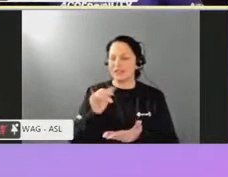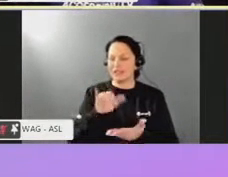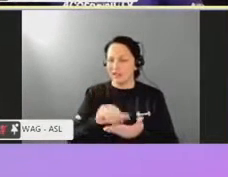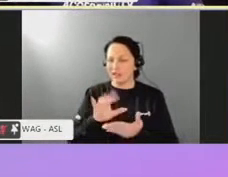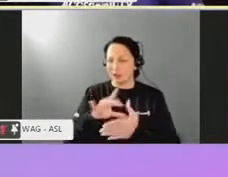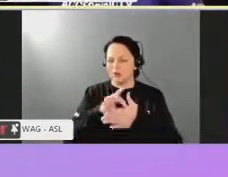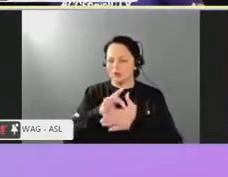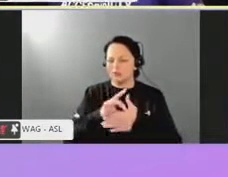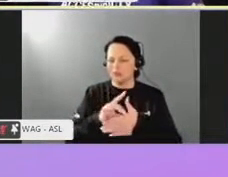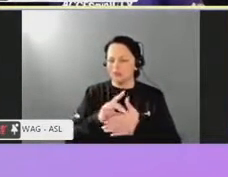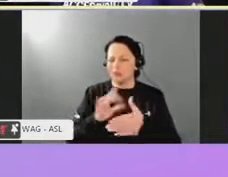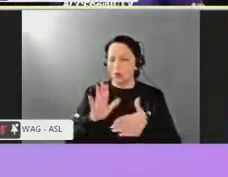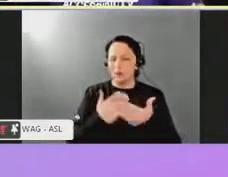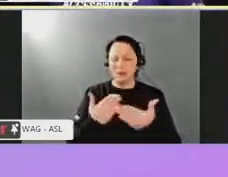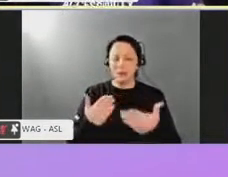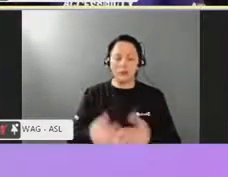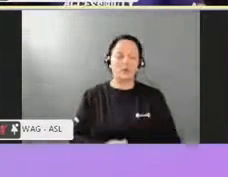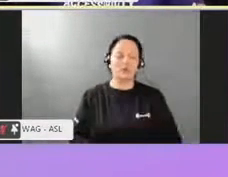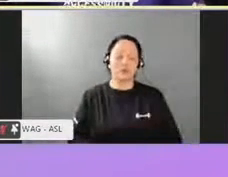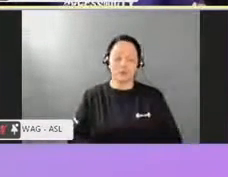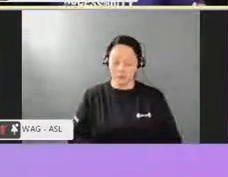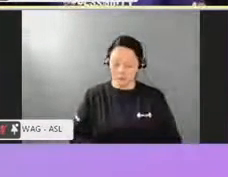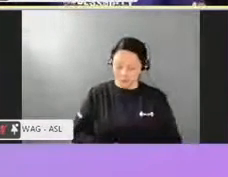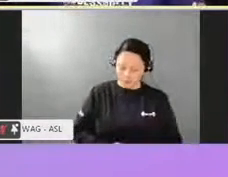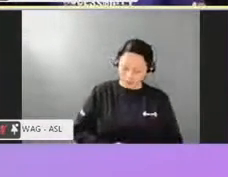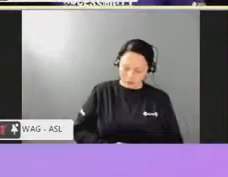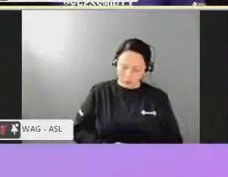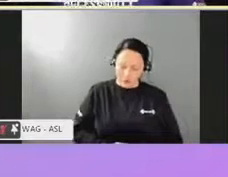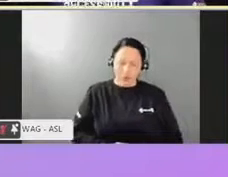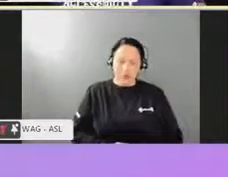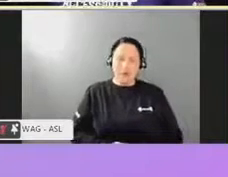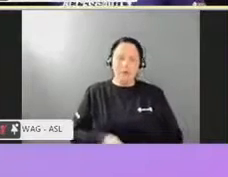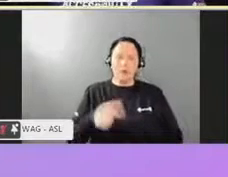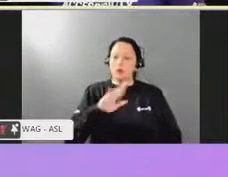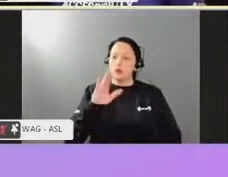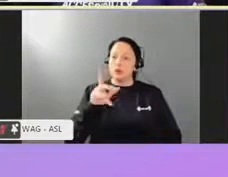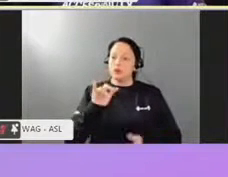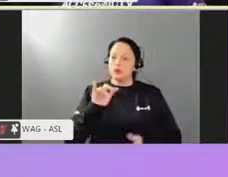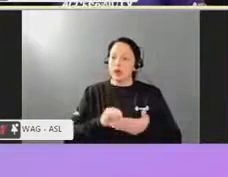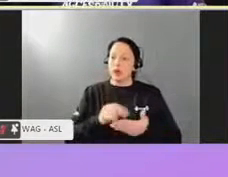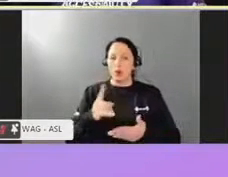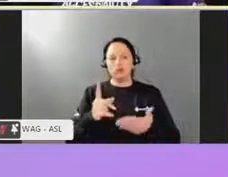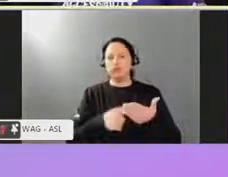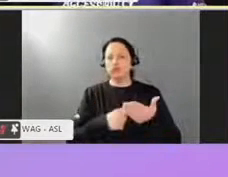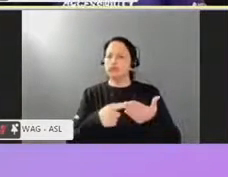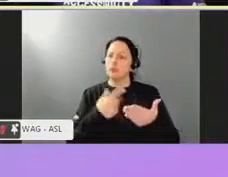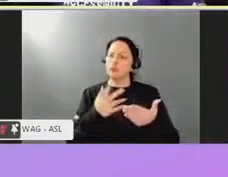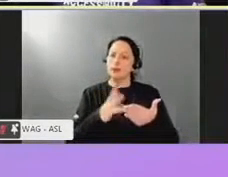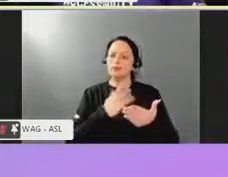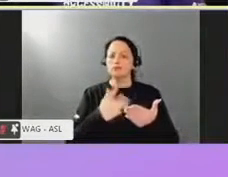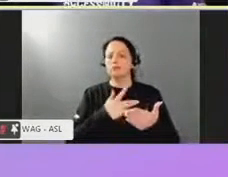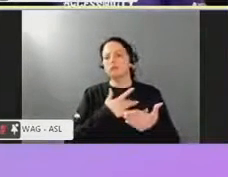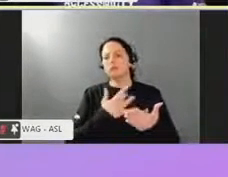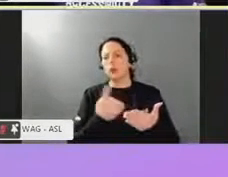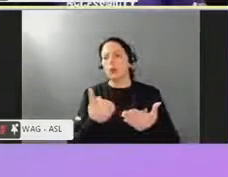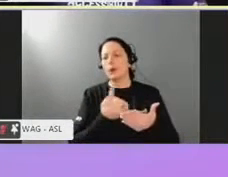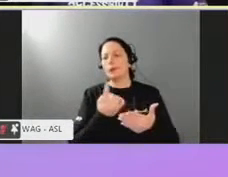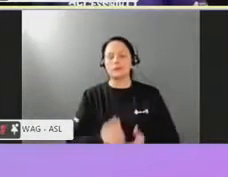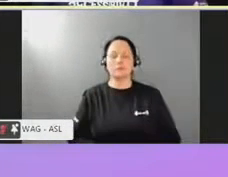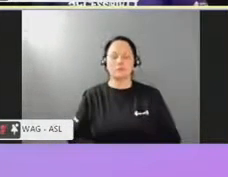completely dependent on the use of color red? Are you doing stuff like that in your content, in your materials?